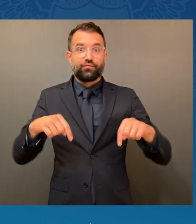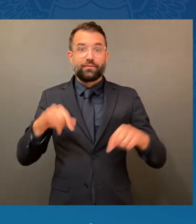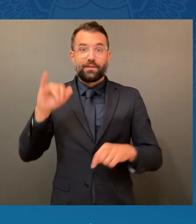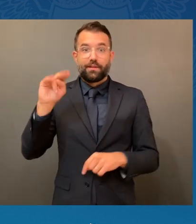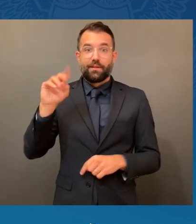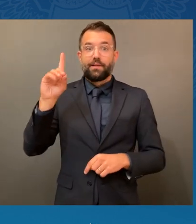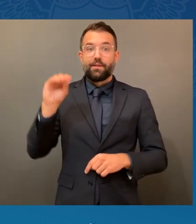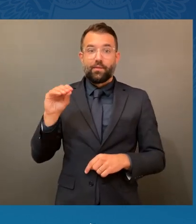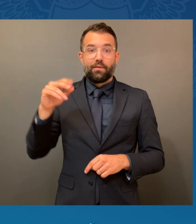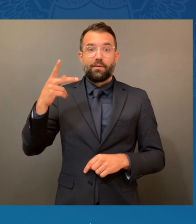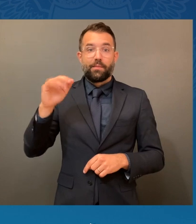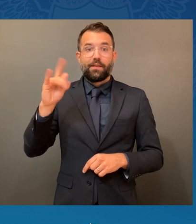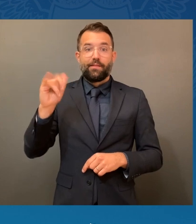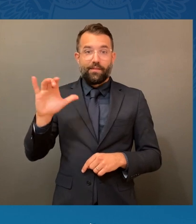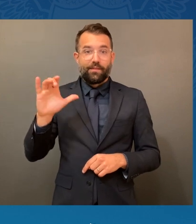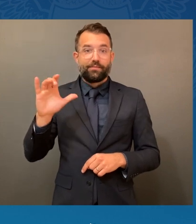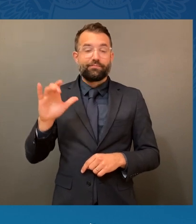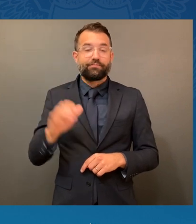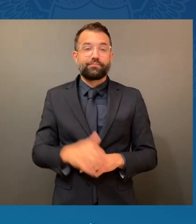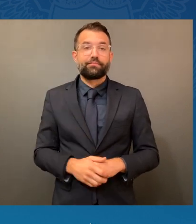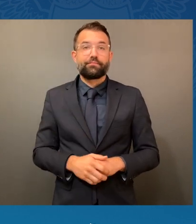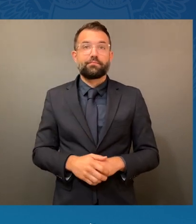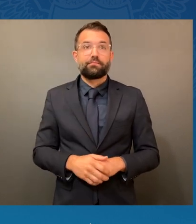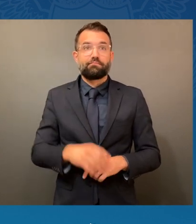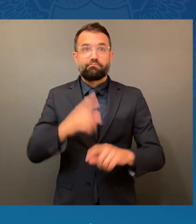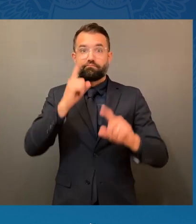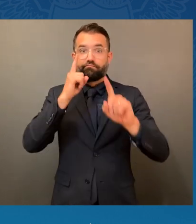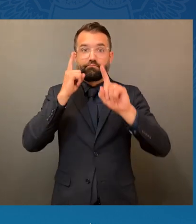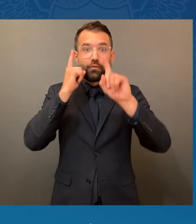is in pursuit of peace and stability